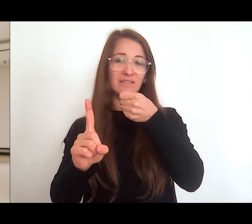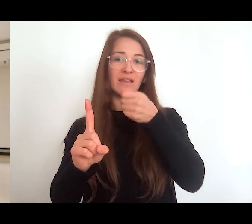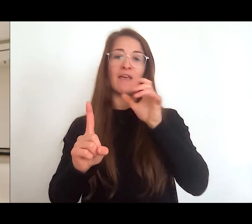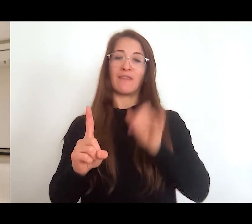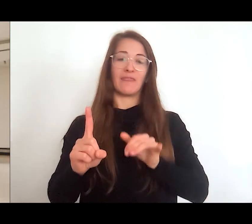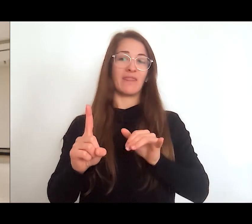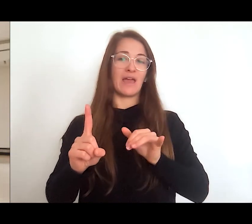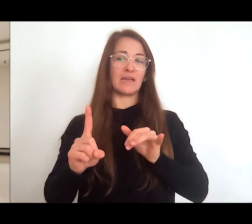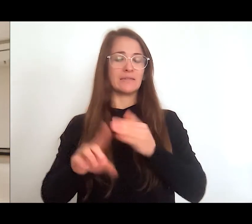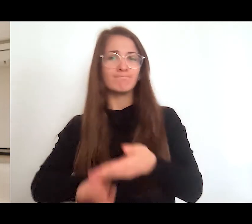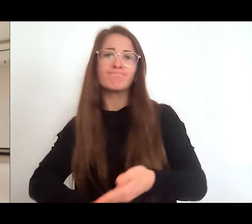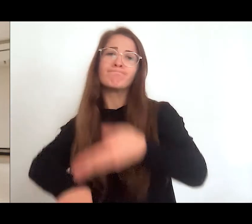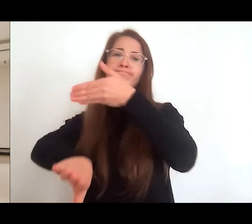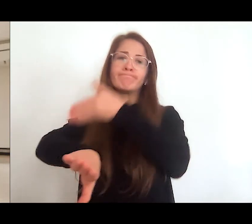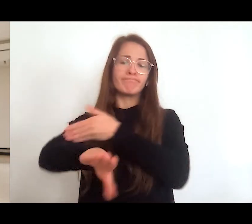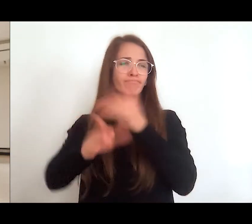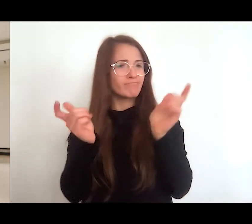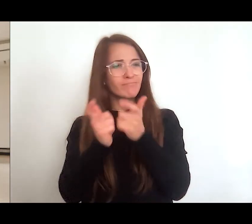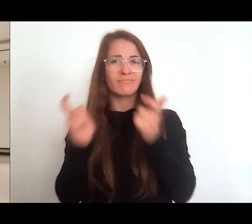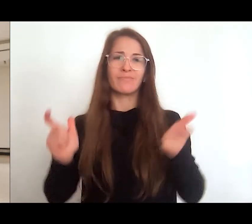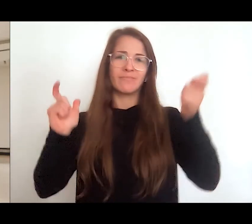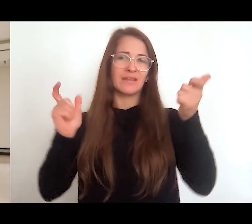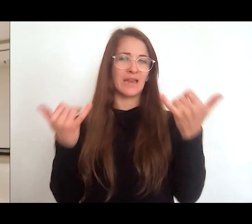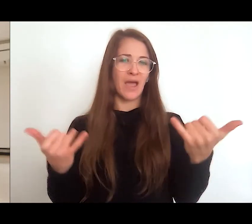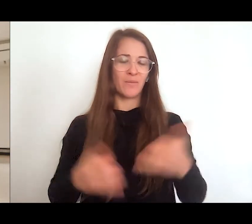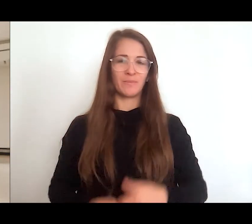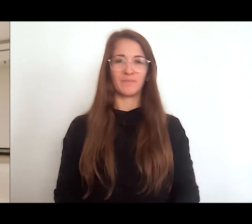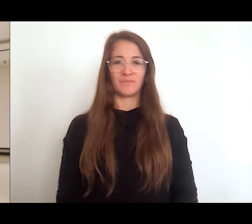END GOAL IS IMPACT AND THAT HAS